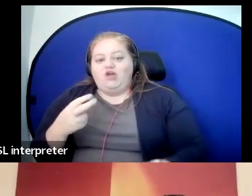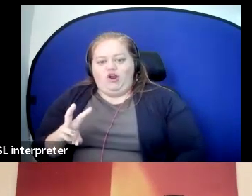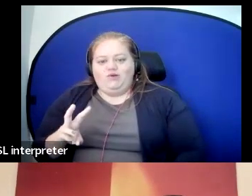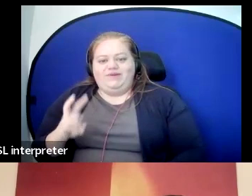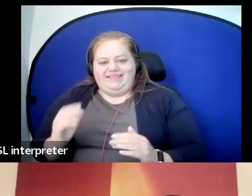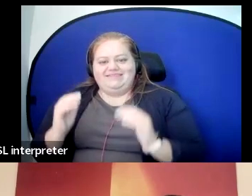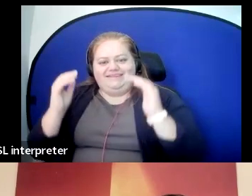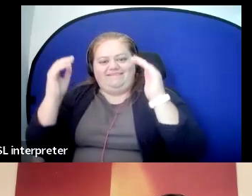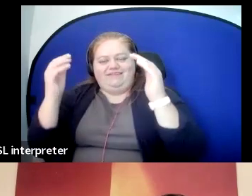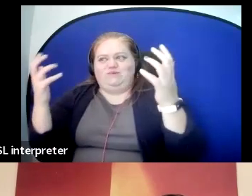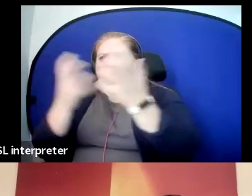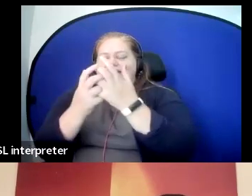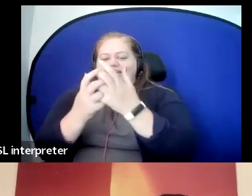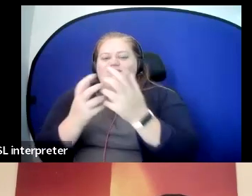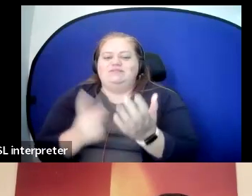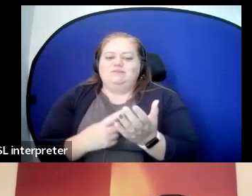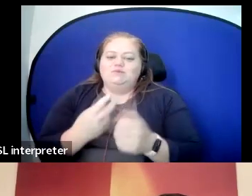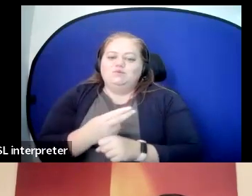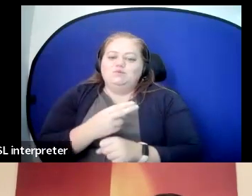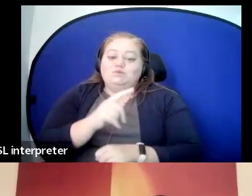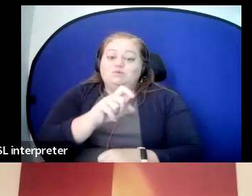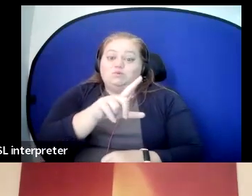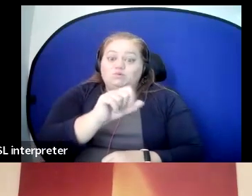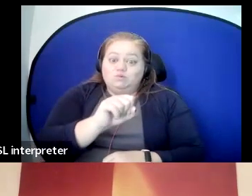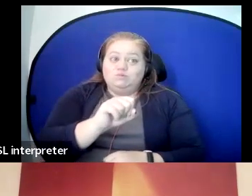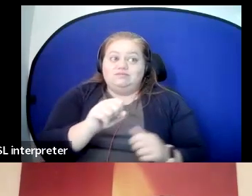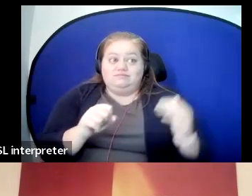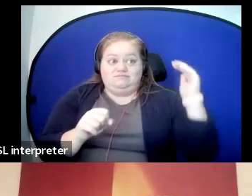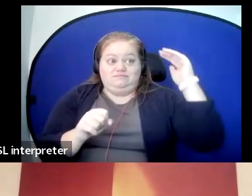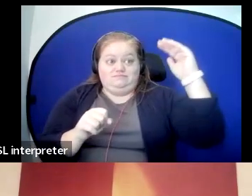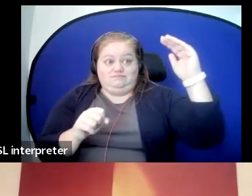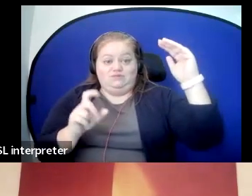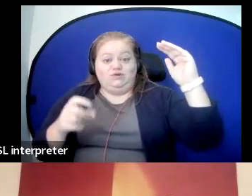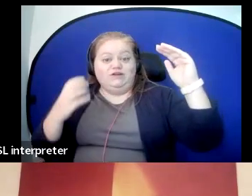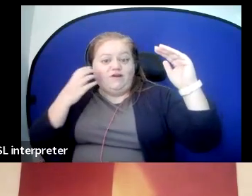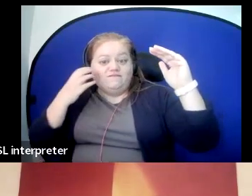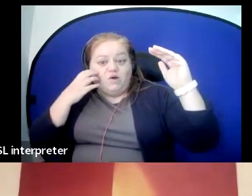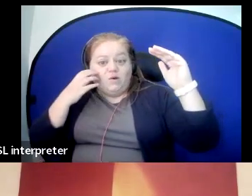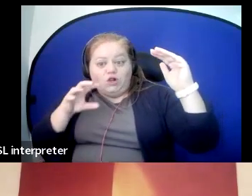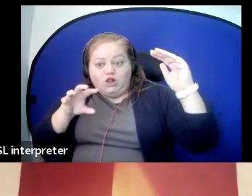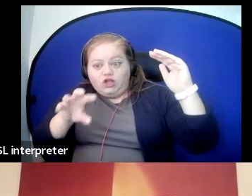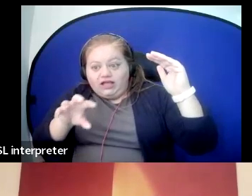So in order to use these tools, we need to have our phone pointing at the world and the environment